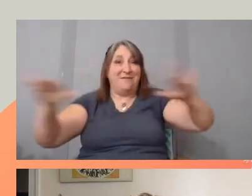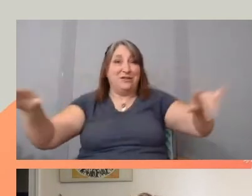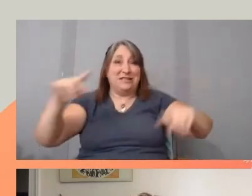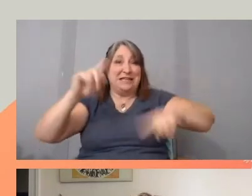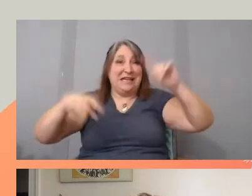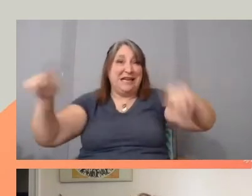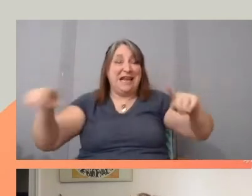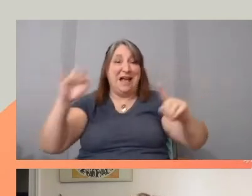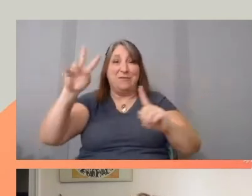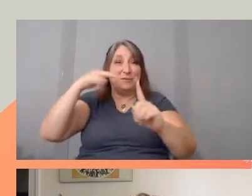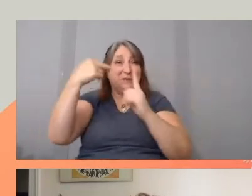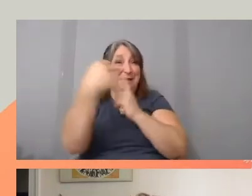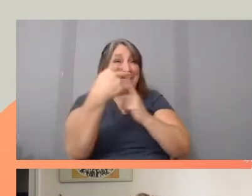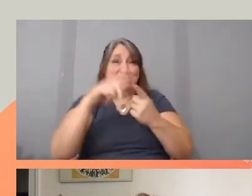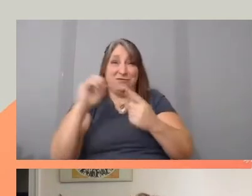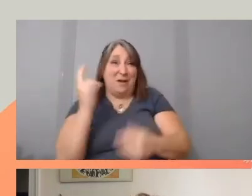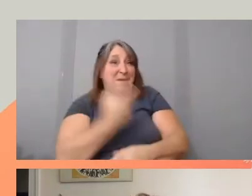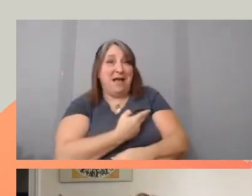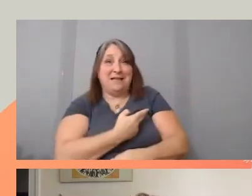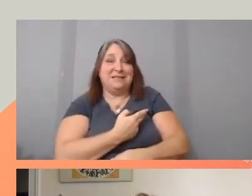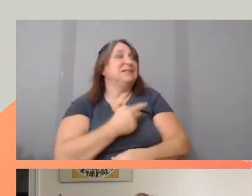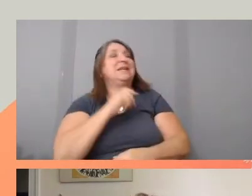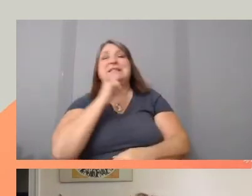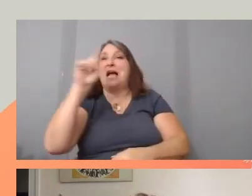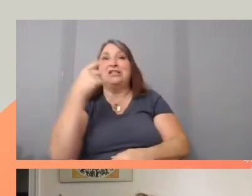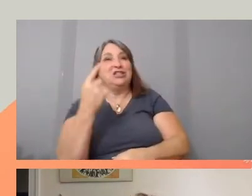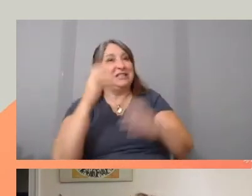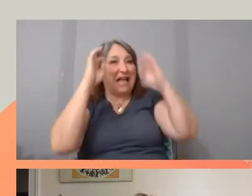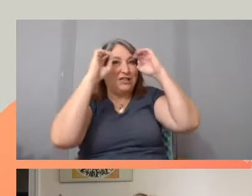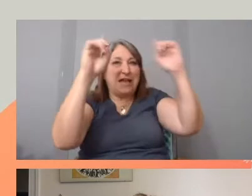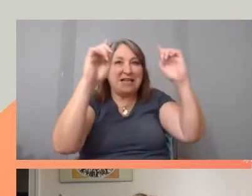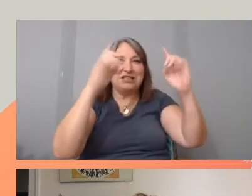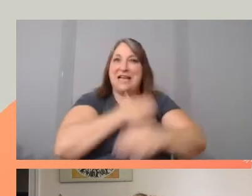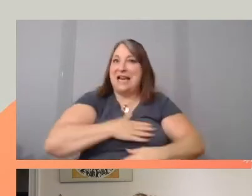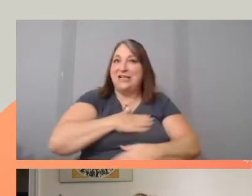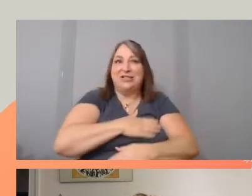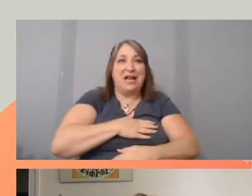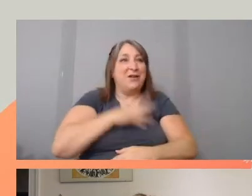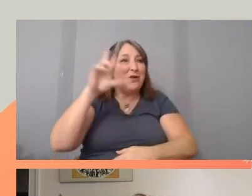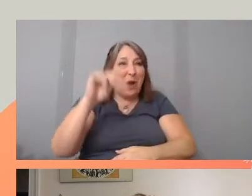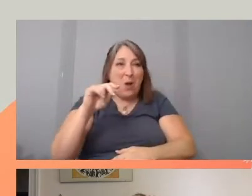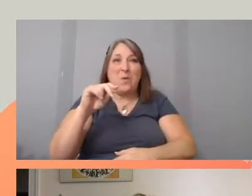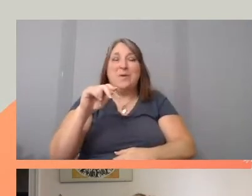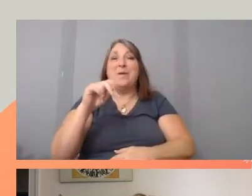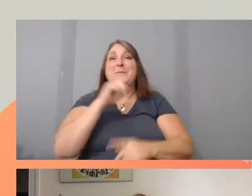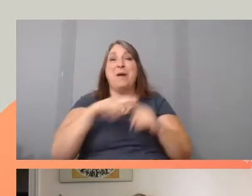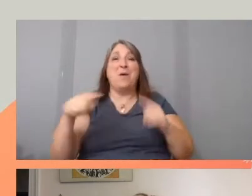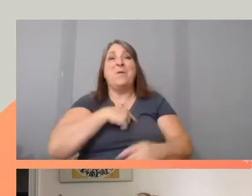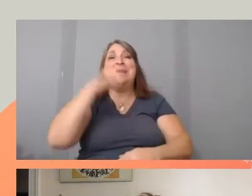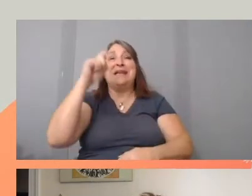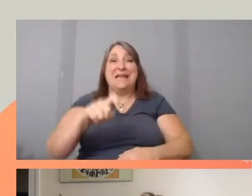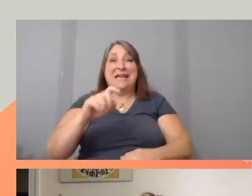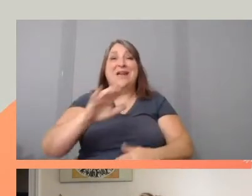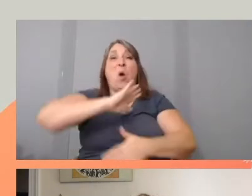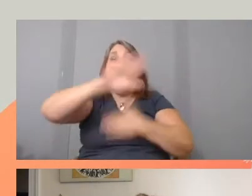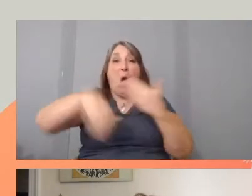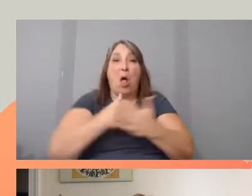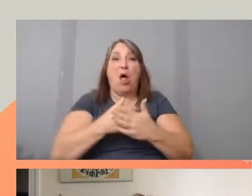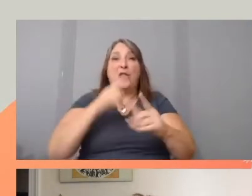And it can't just be about education and entertainment. It can, but it's also that we need those perspectives. But then those perspectives